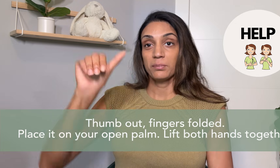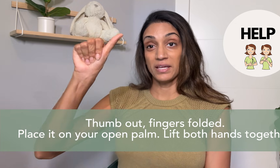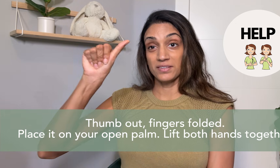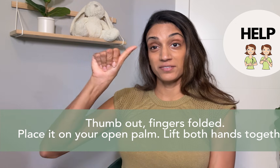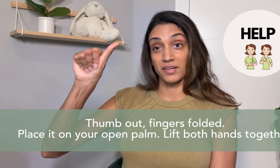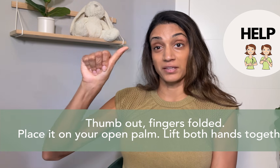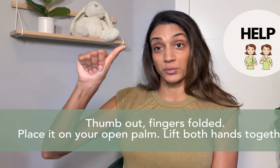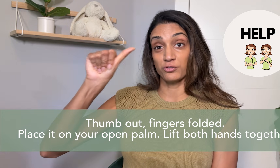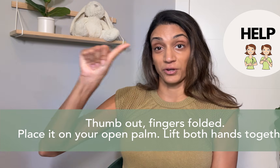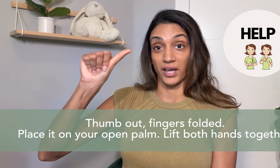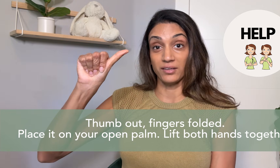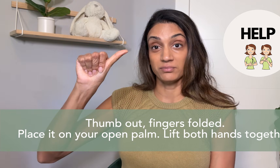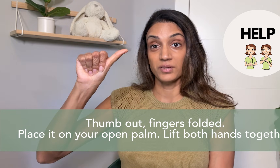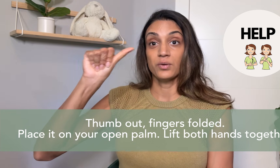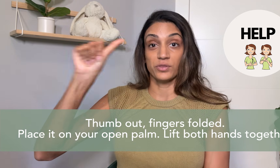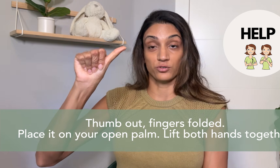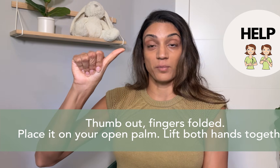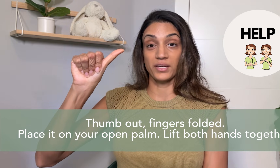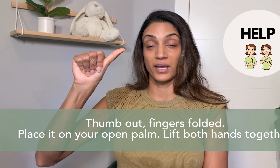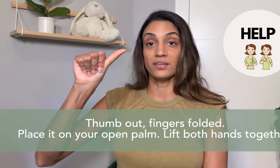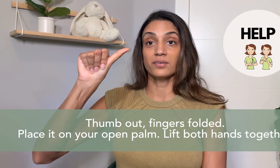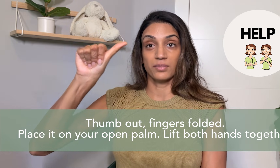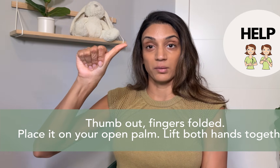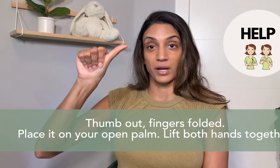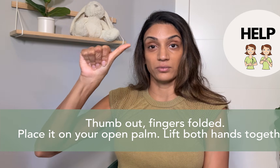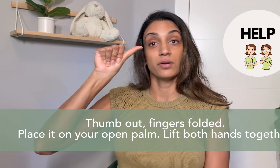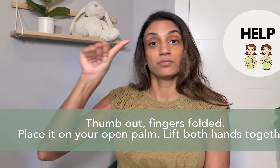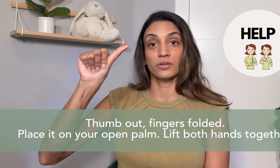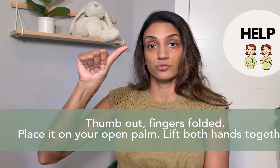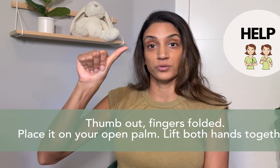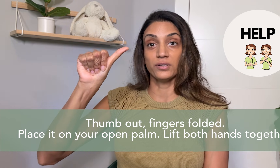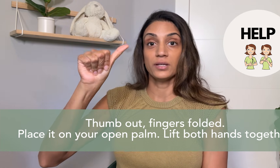Make the sign language for A with your dominant hand. Thumb out, fingers folded.